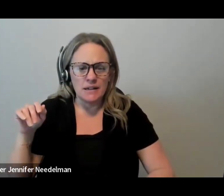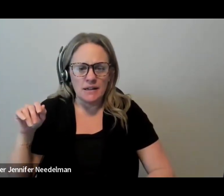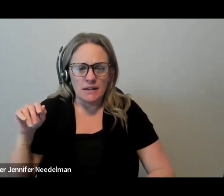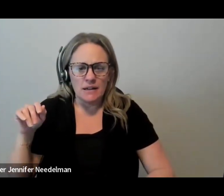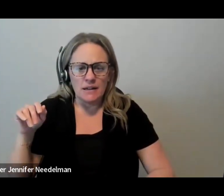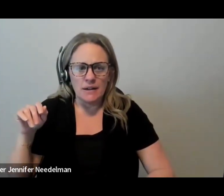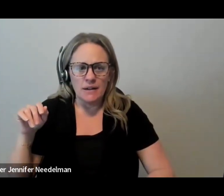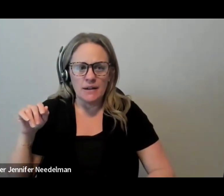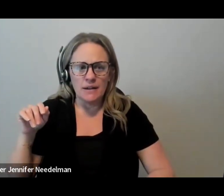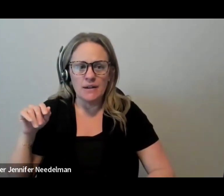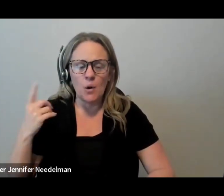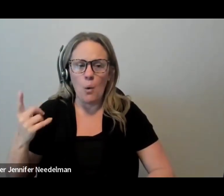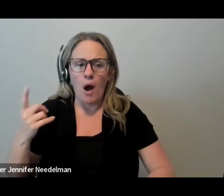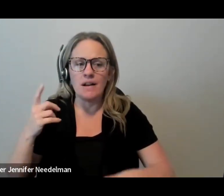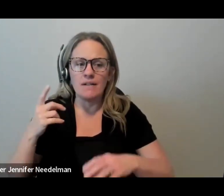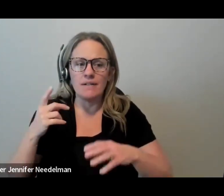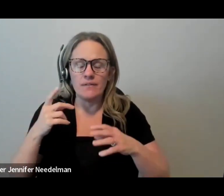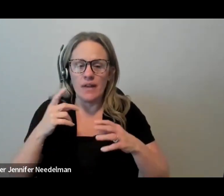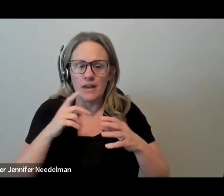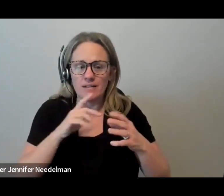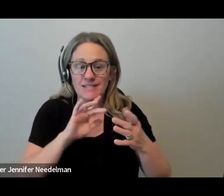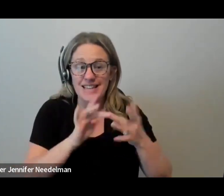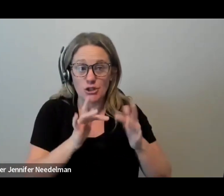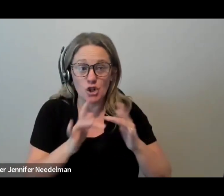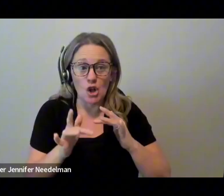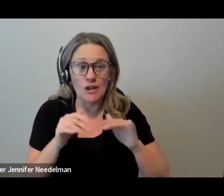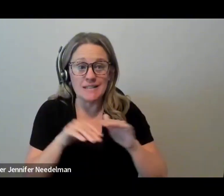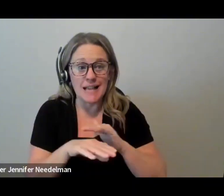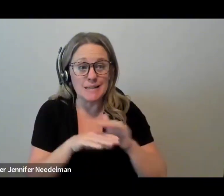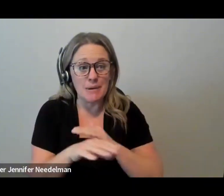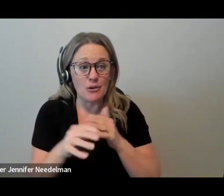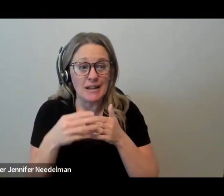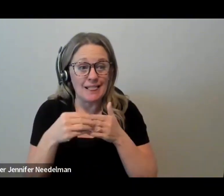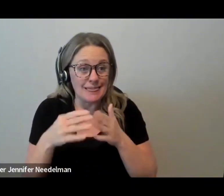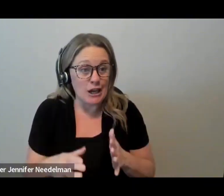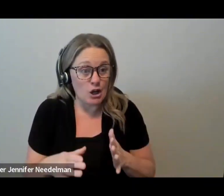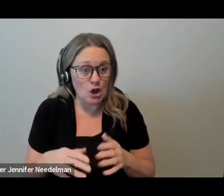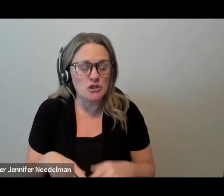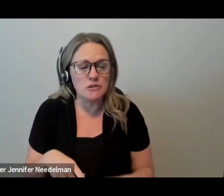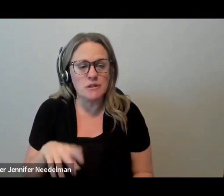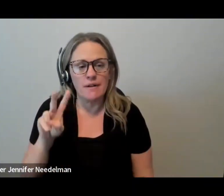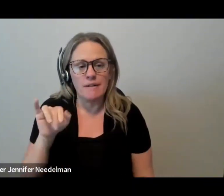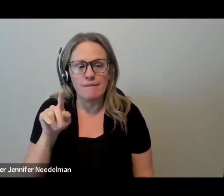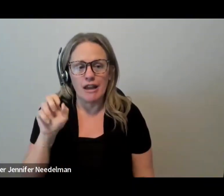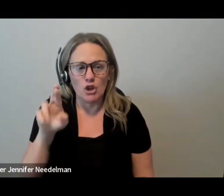one of the digital accessibility leaders at Yahoo, he's now with Google, Victor Seren reached out to me